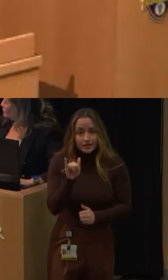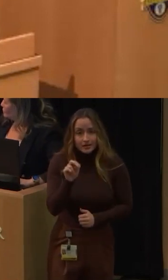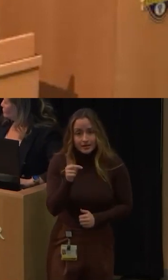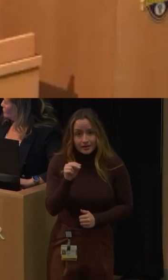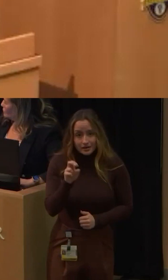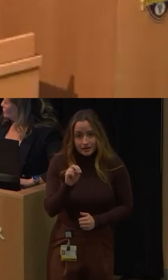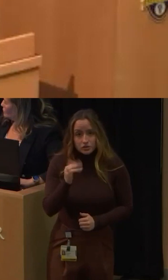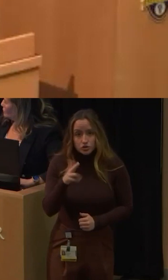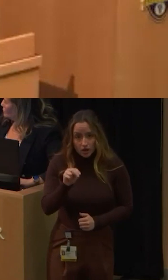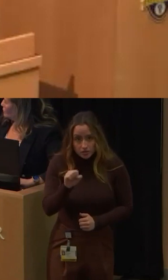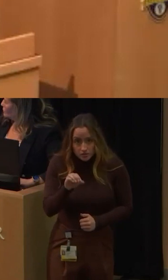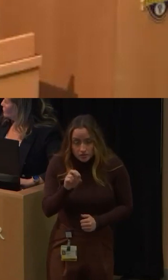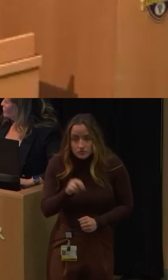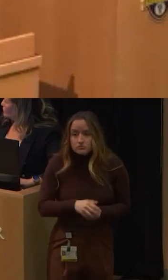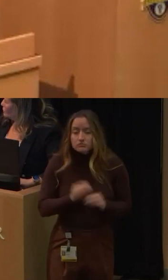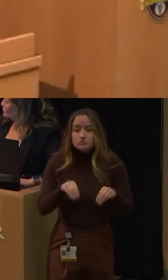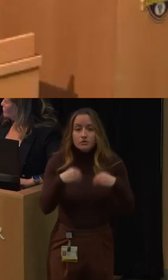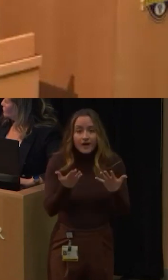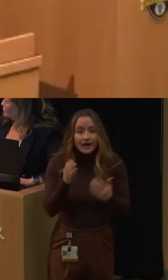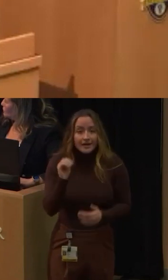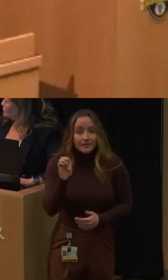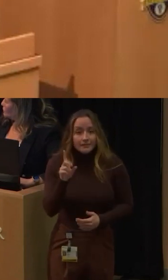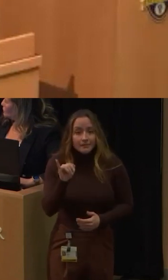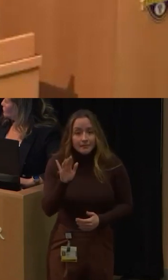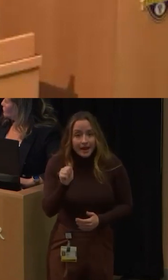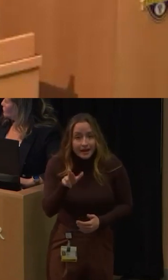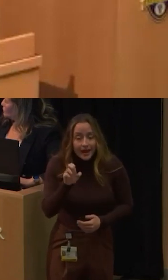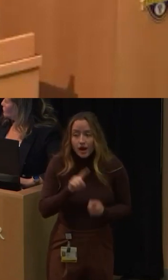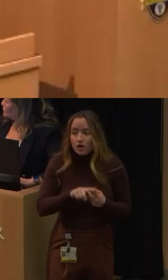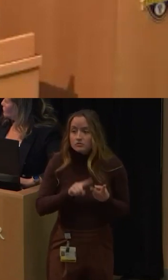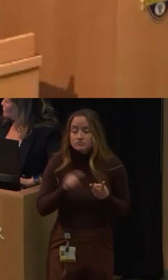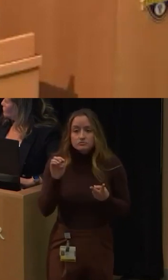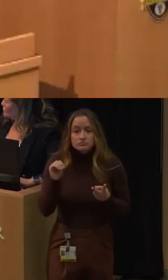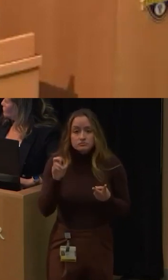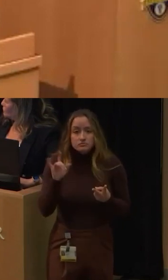and putting Medicare and Medicaid in place, and the moment that those two tools